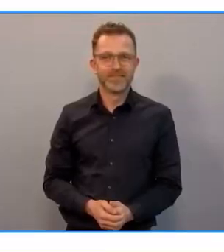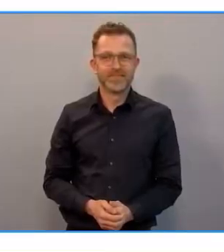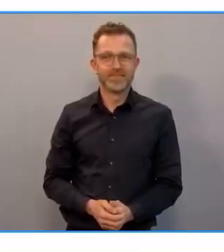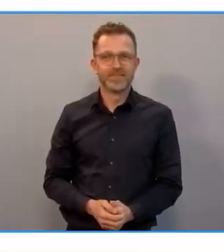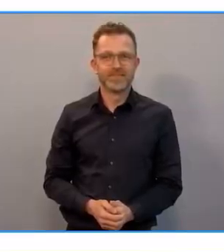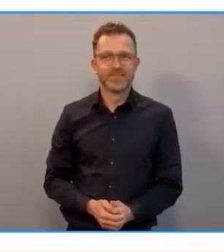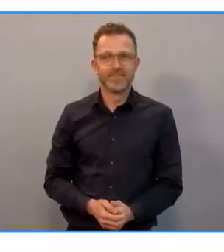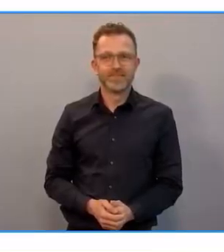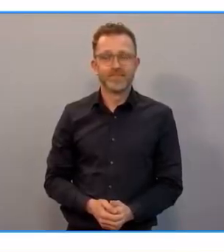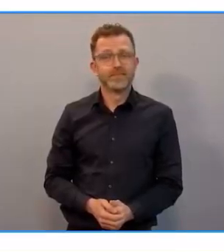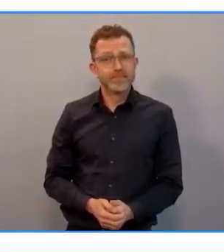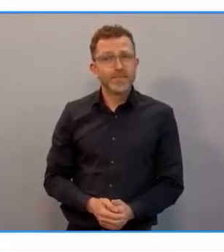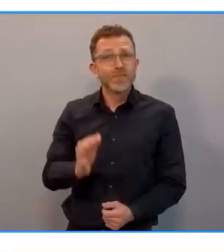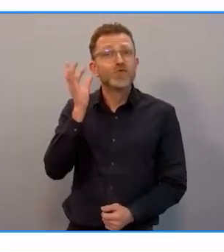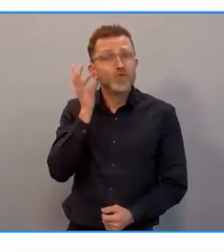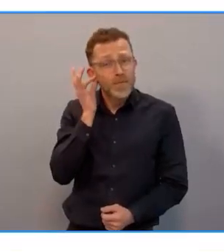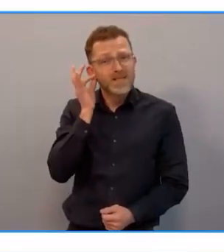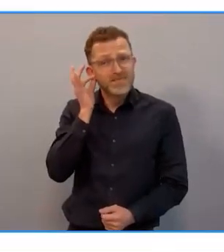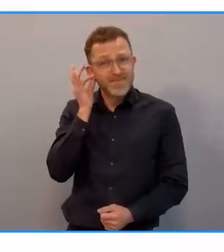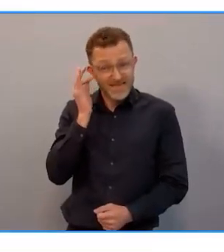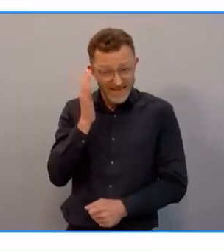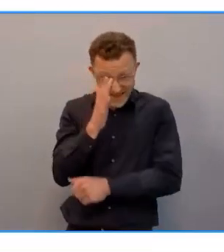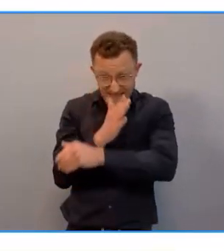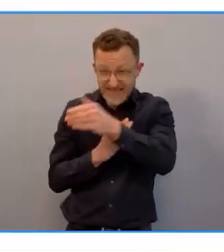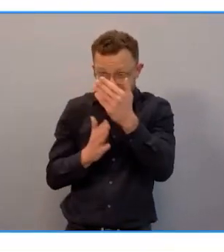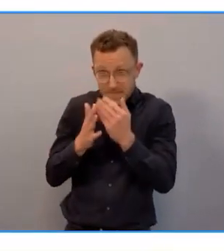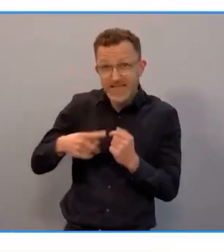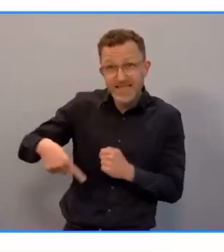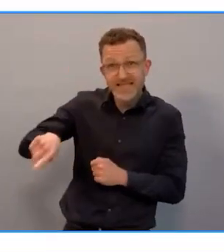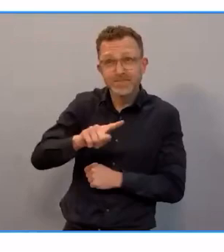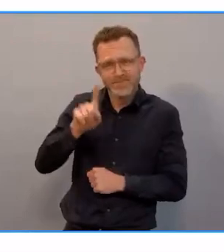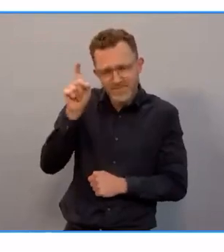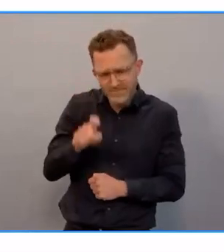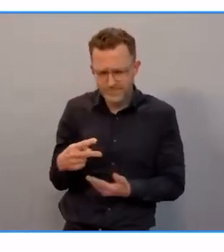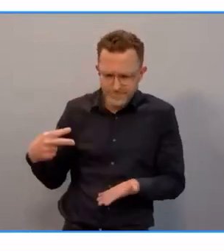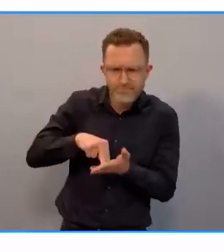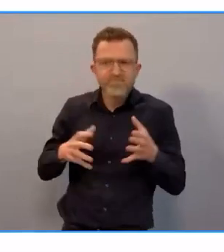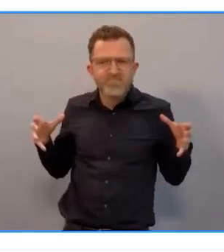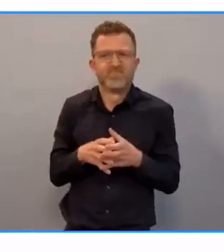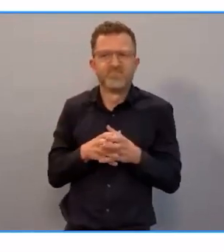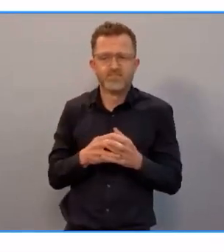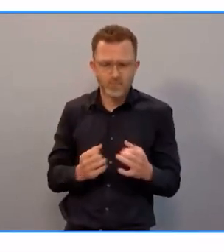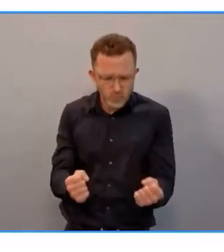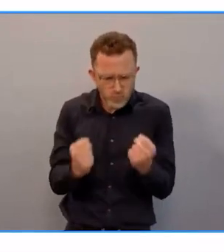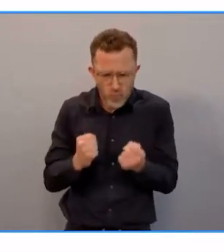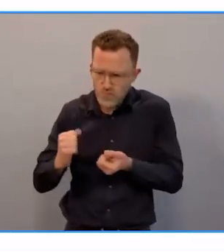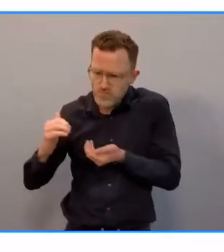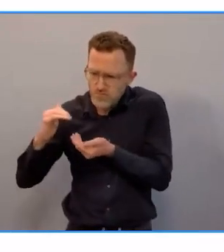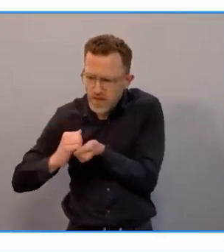to push their promises into progress! We therefore call on our